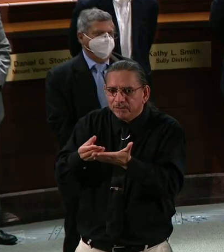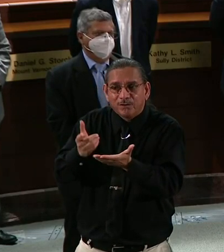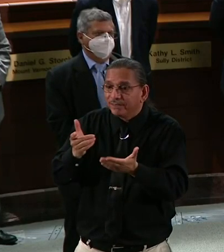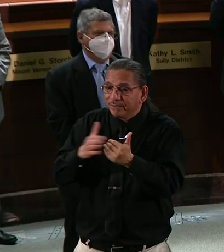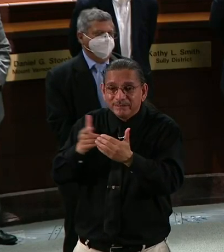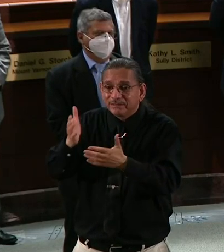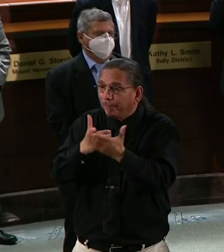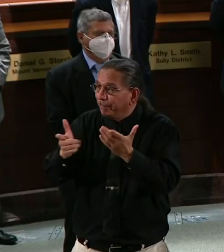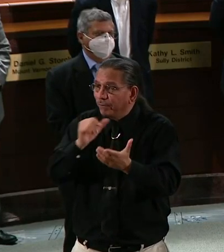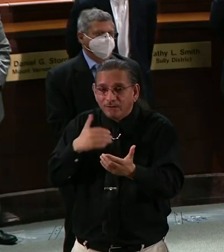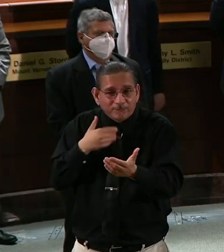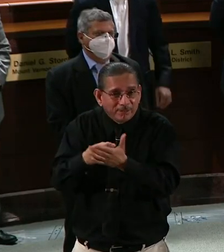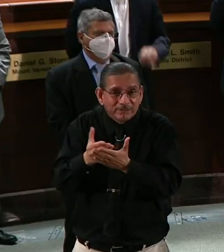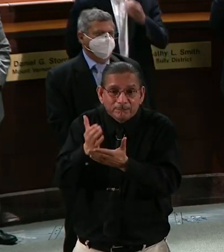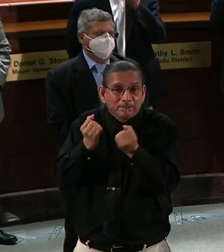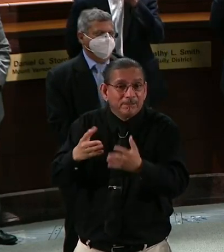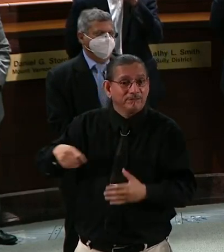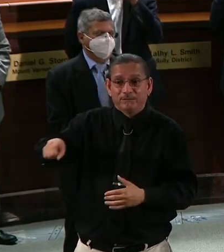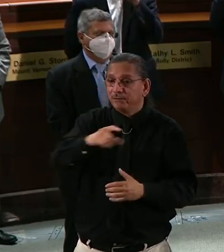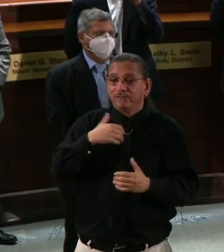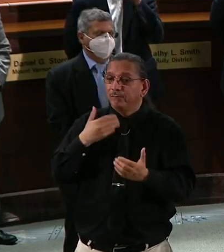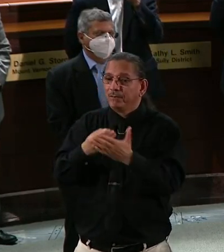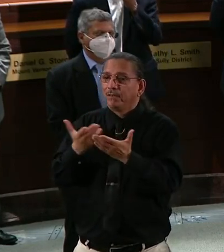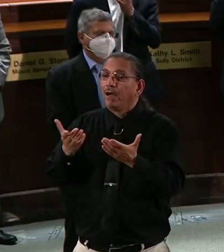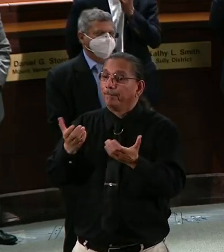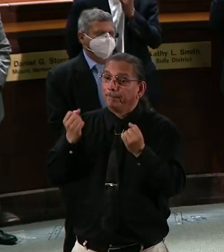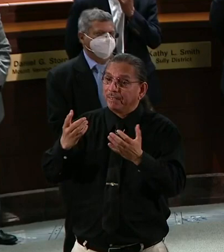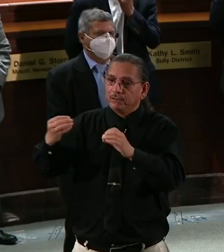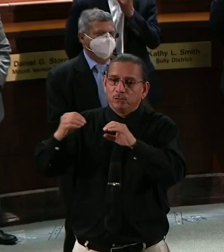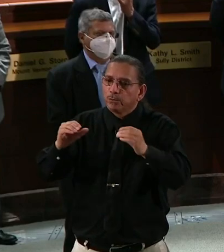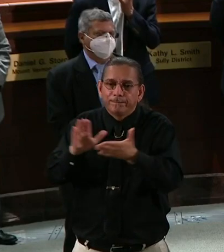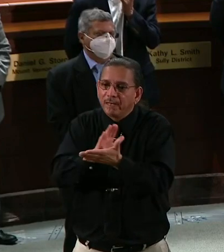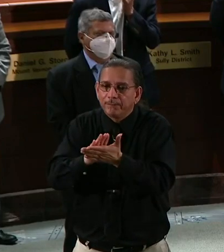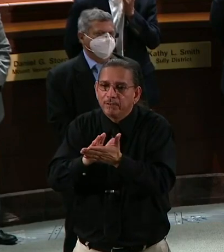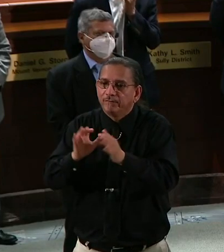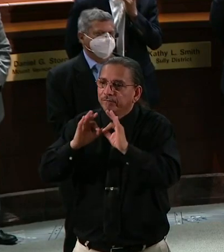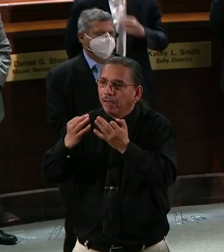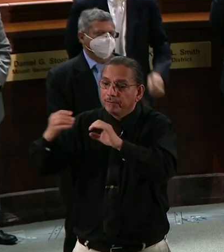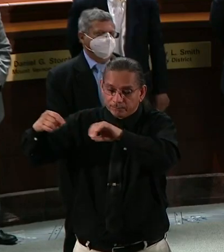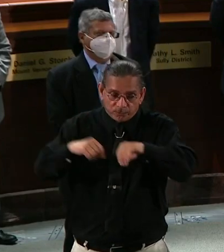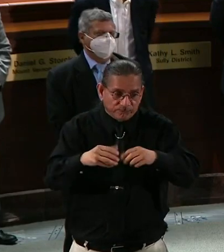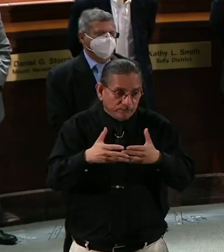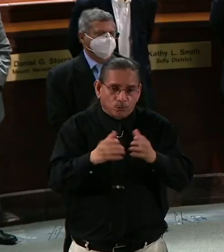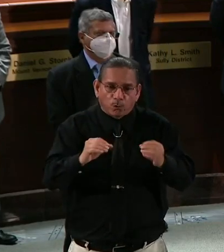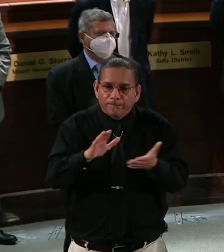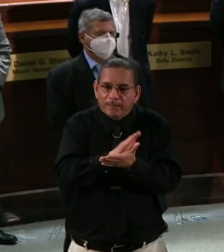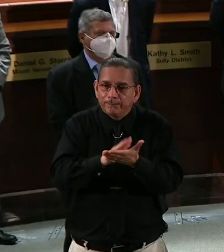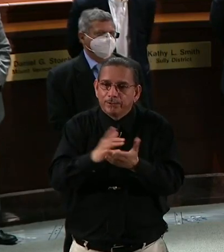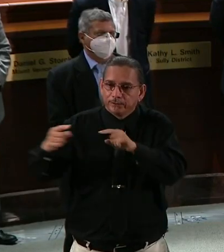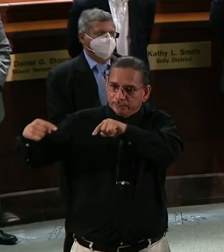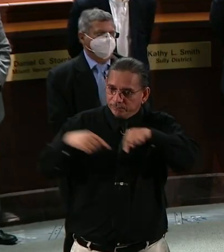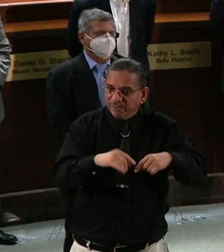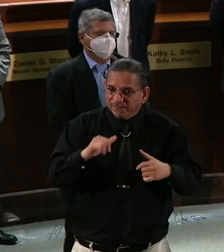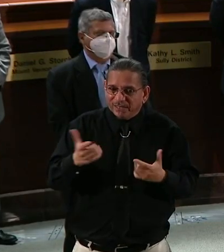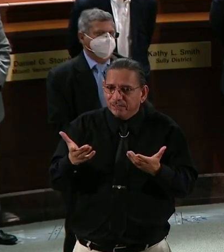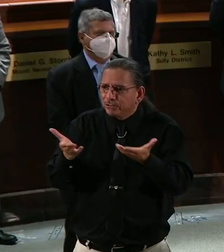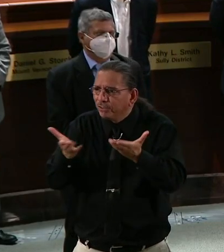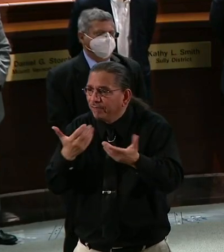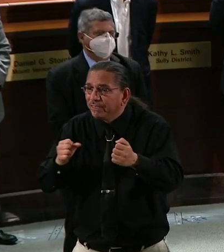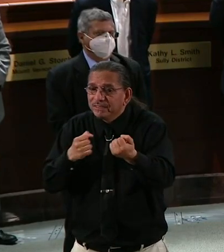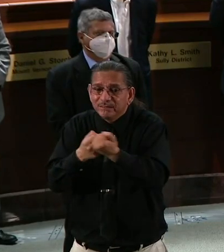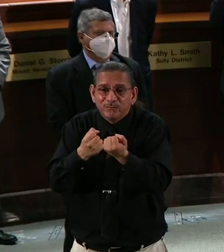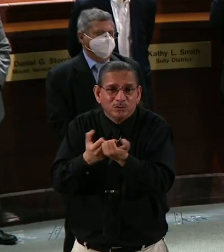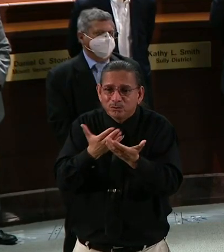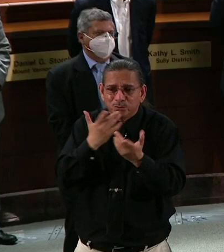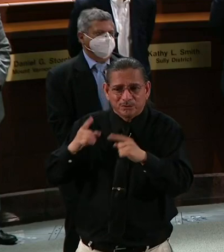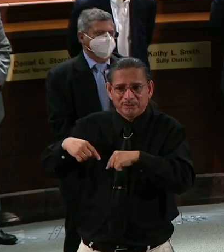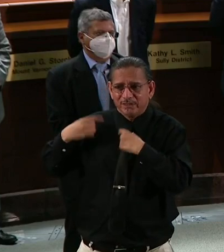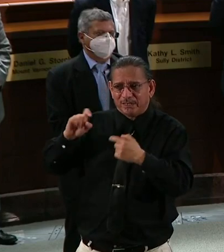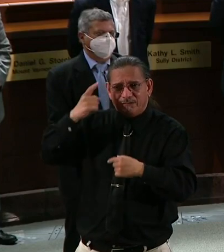CENSUS CAN IS IMPORTANT IS THAT